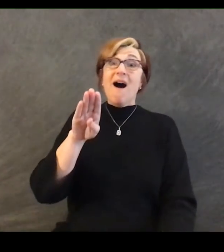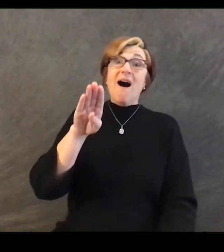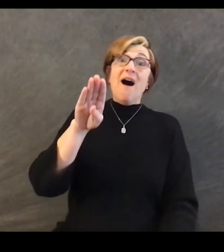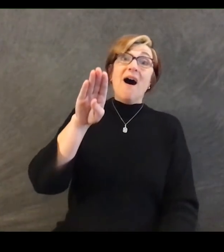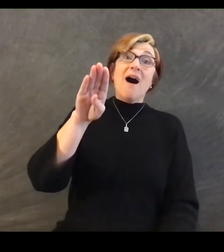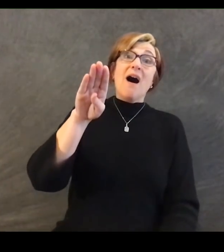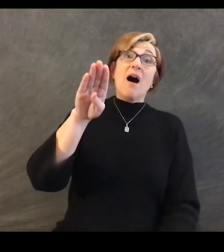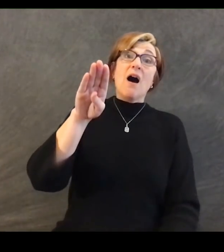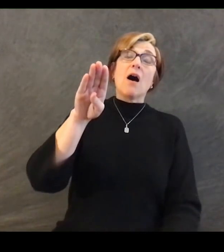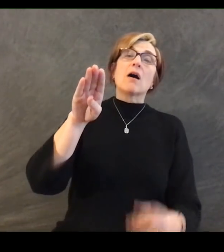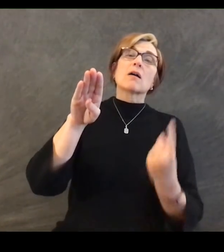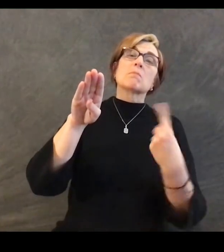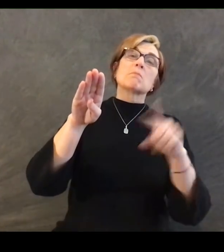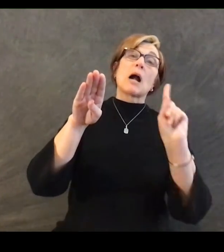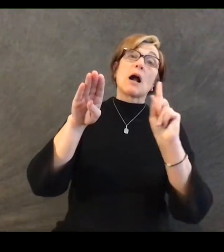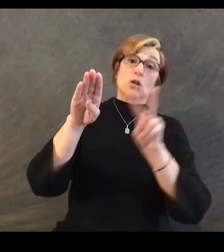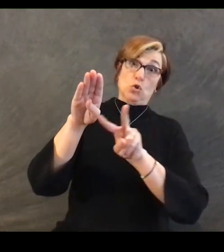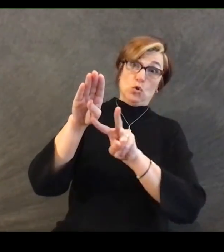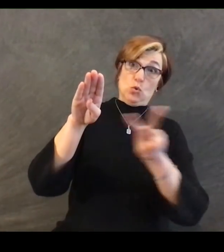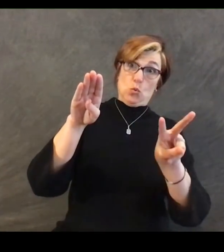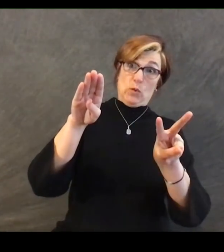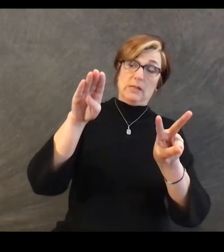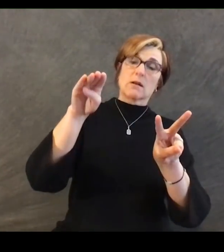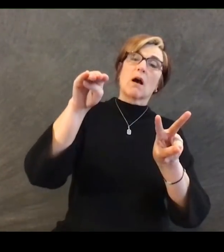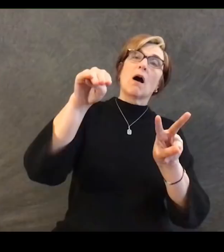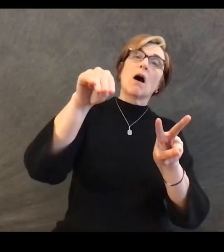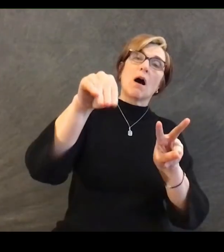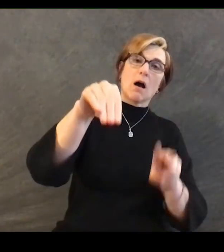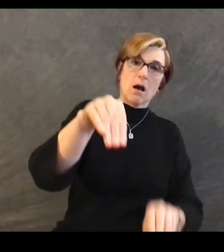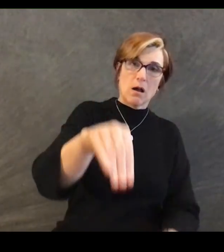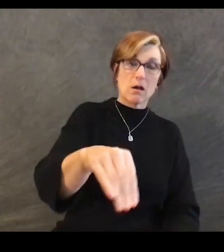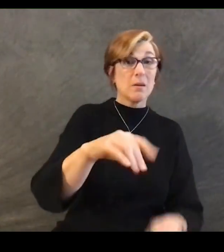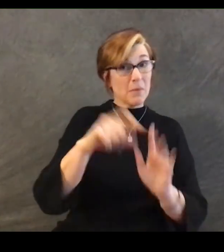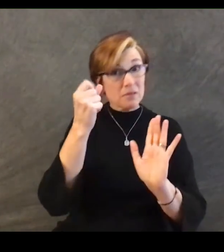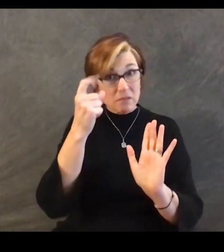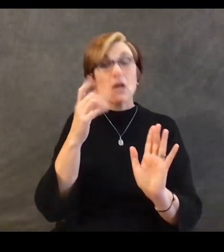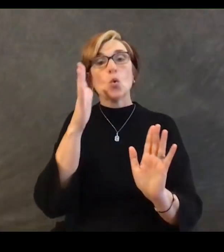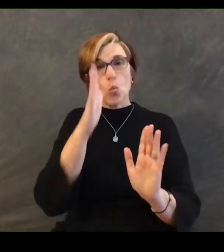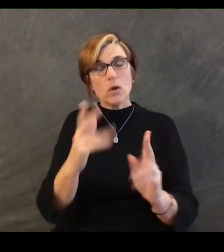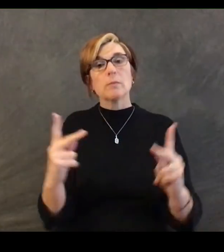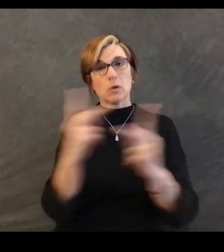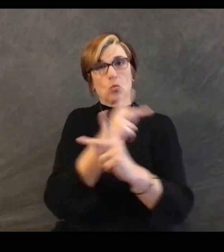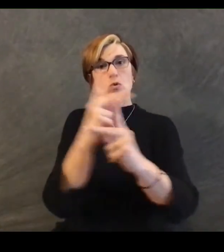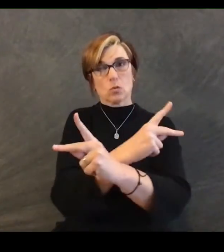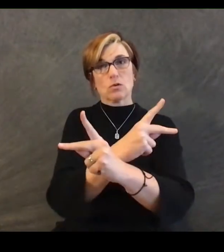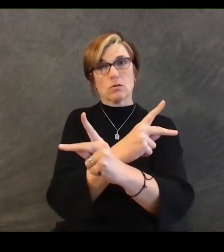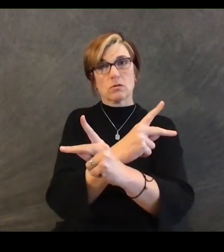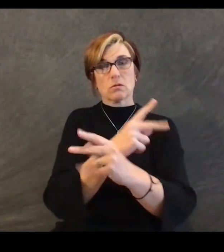tunnel but this is going to be a very painful very very painful two weeks when